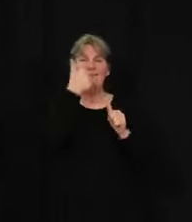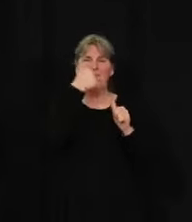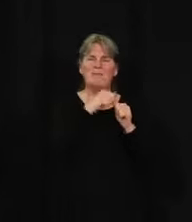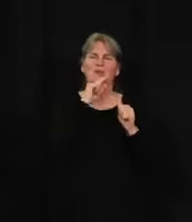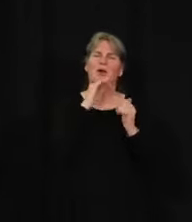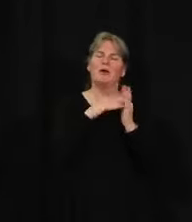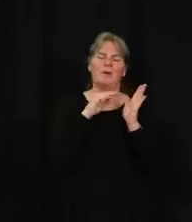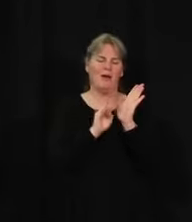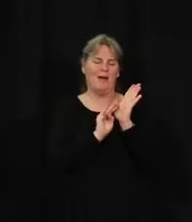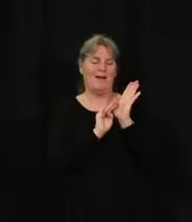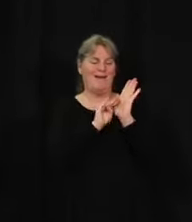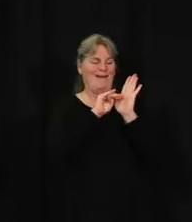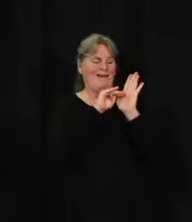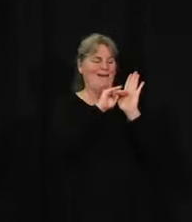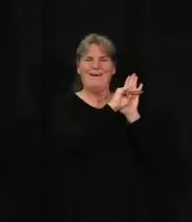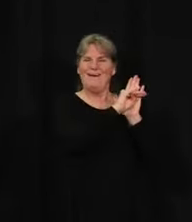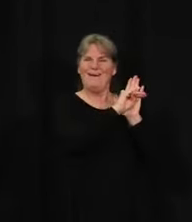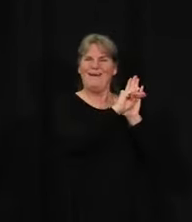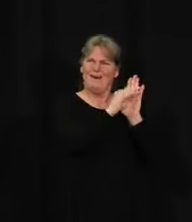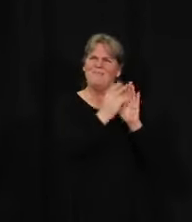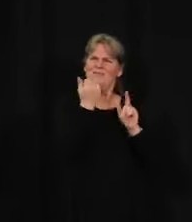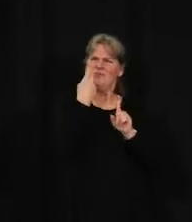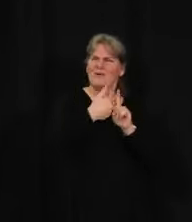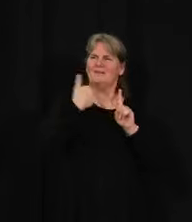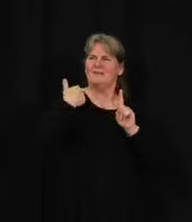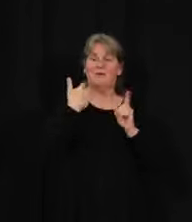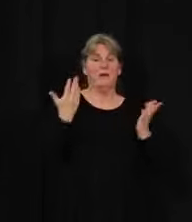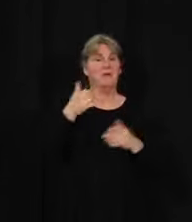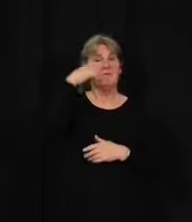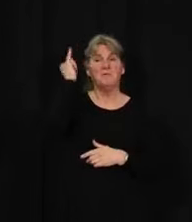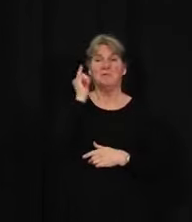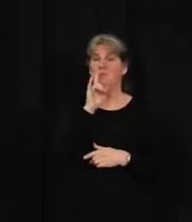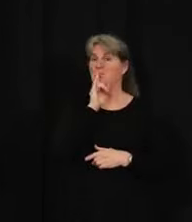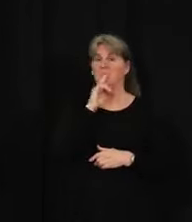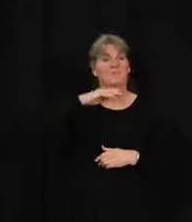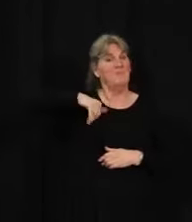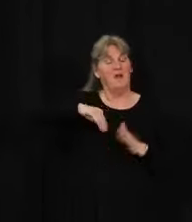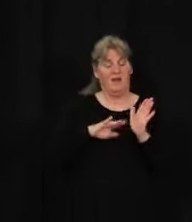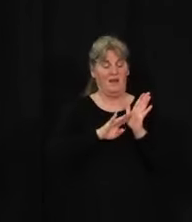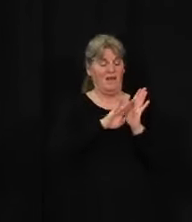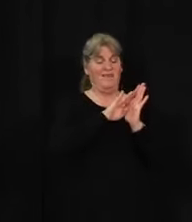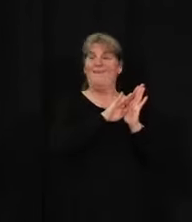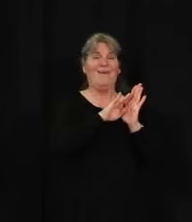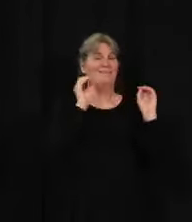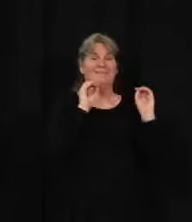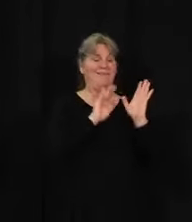household expression only a couple of months ago. In Yukon, we have yet to experience the curved only